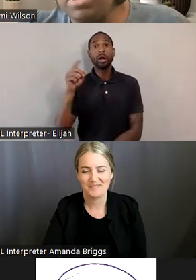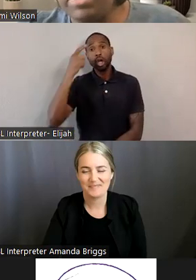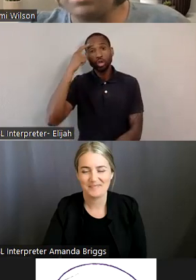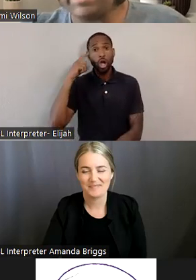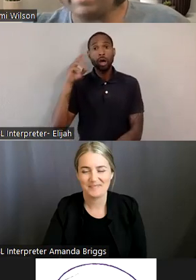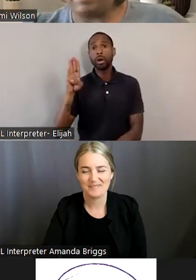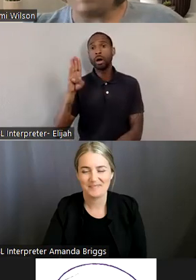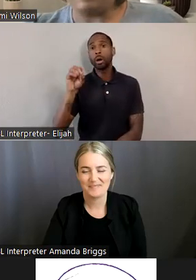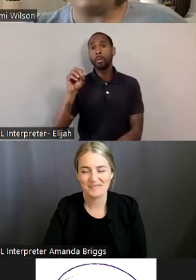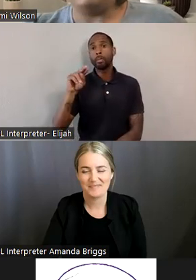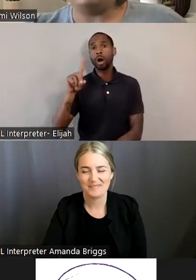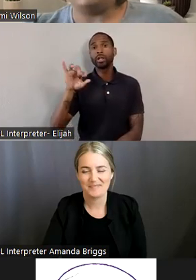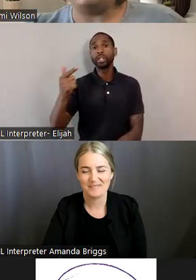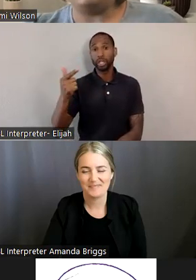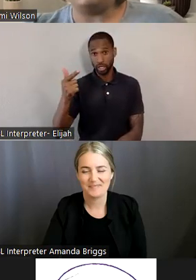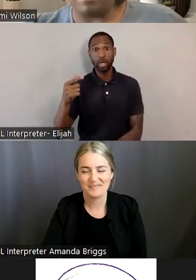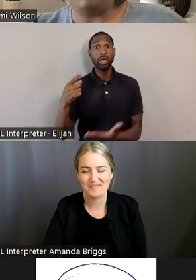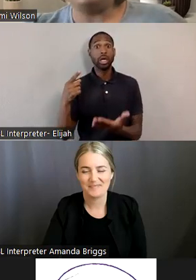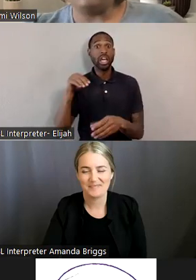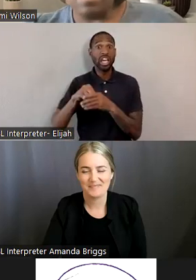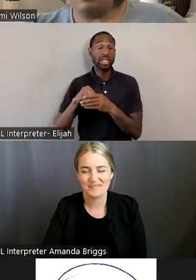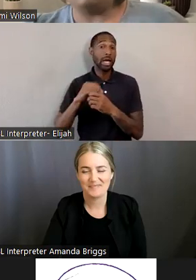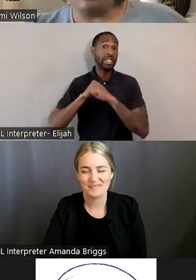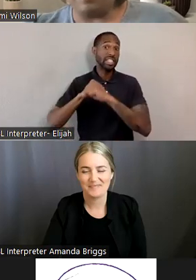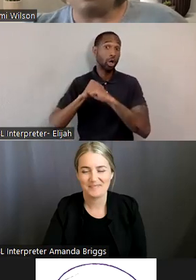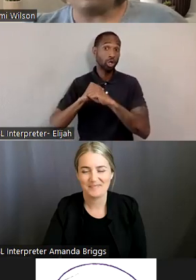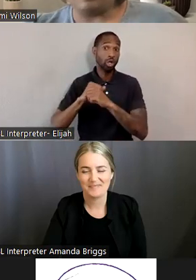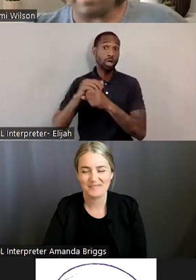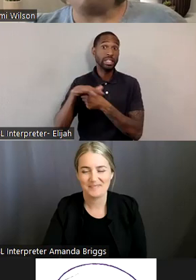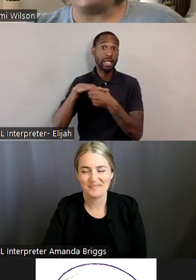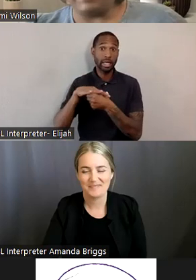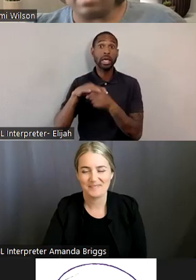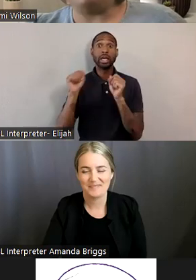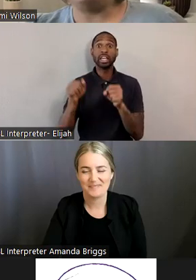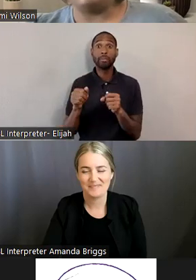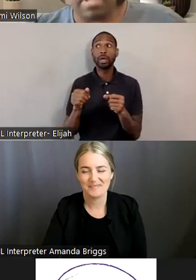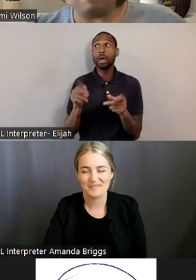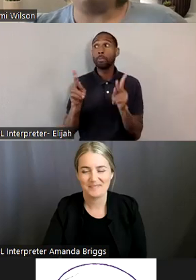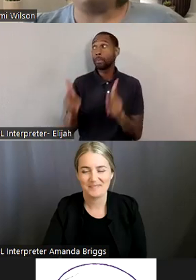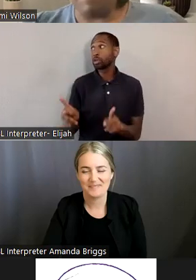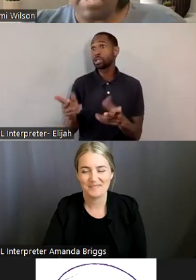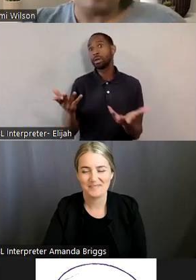in a shelter setting can make clients susceptible to using when a client brings in substances.